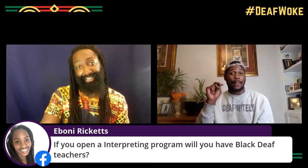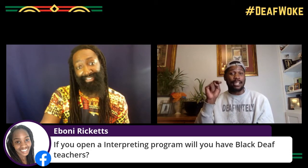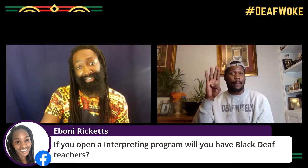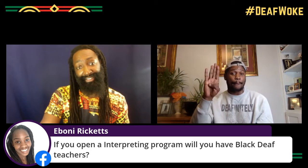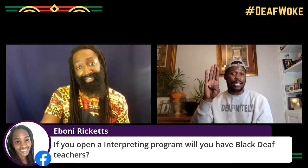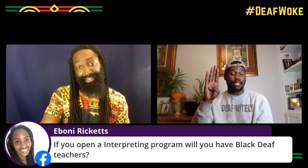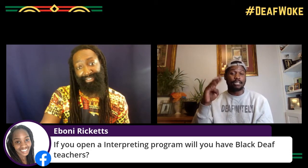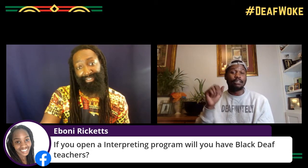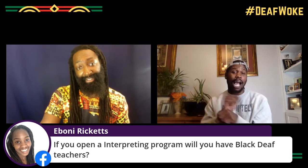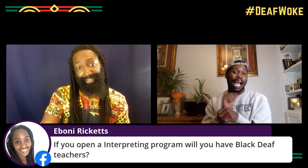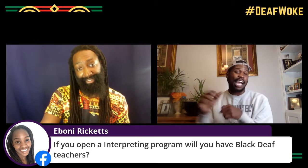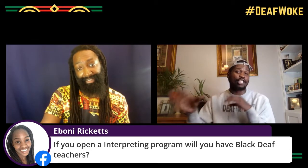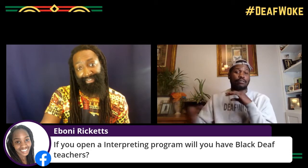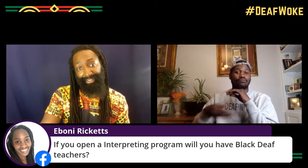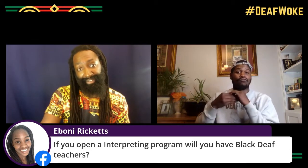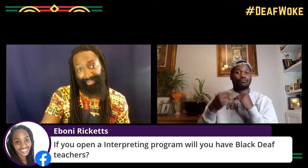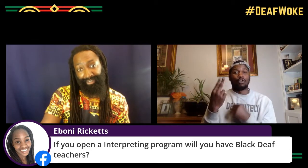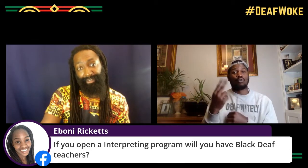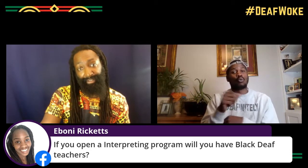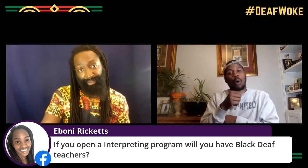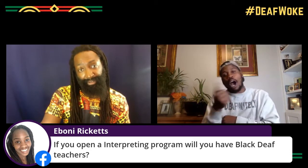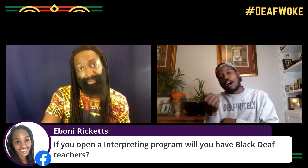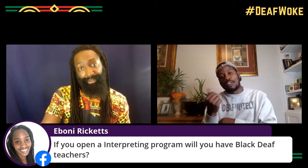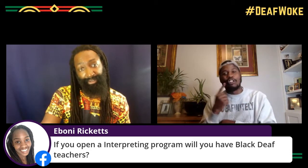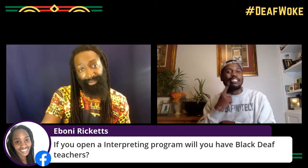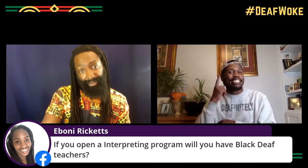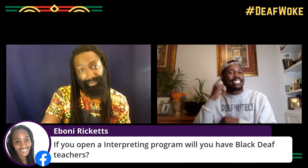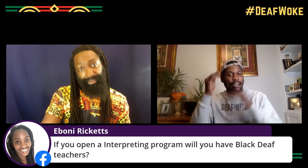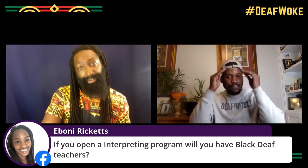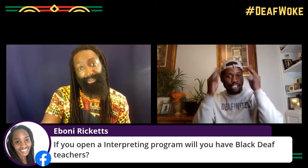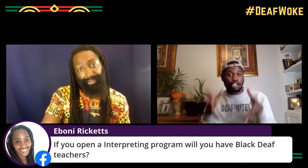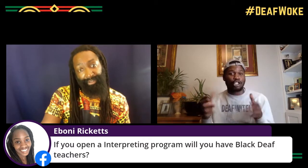Right now, we're, we're testing it now through, through our program.